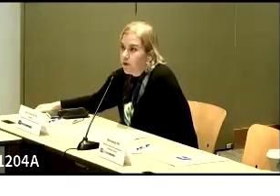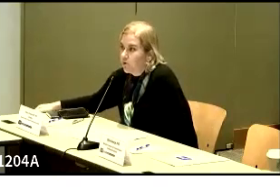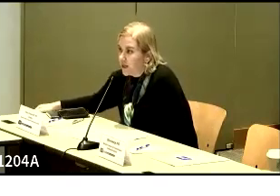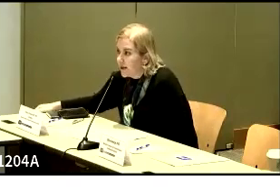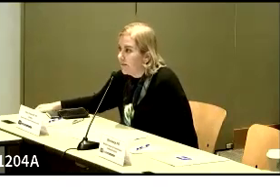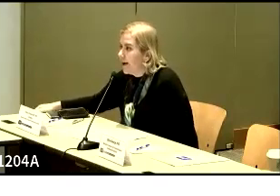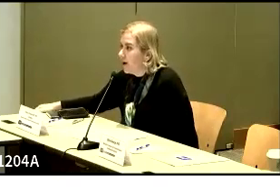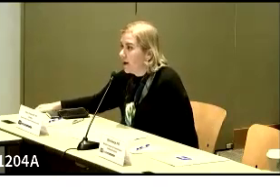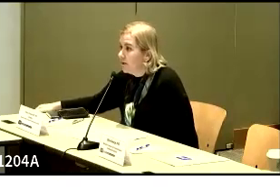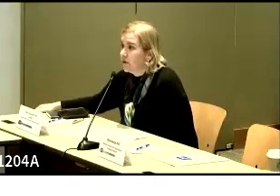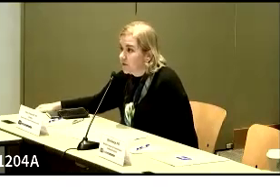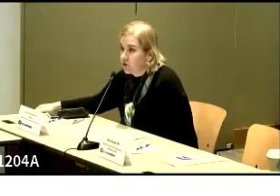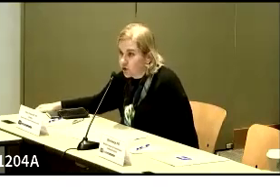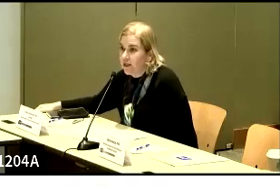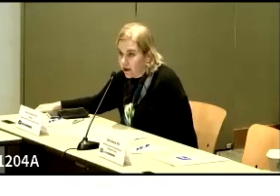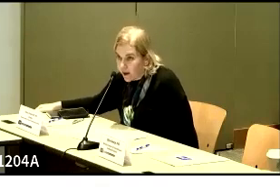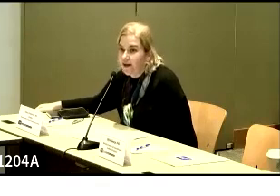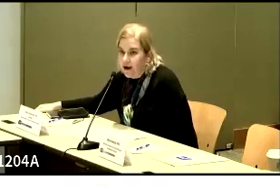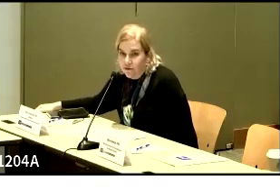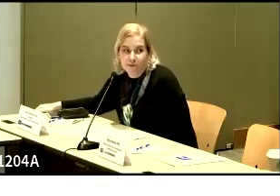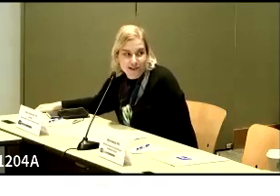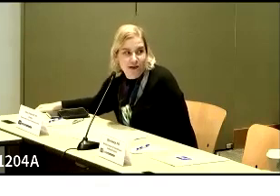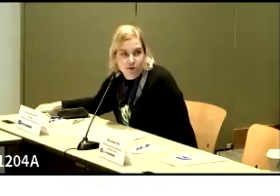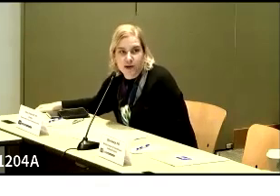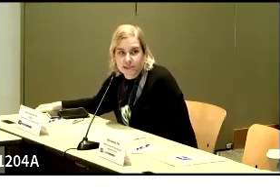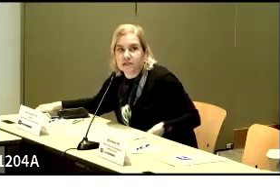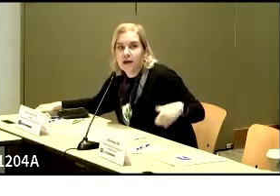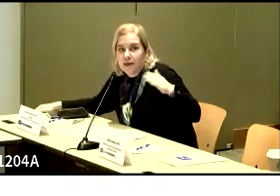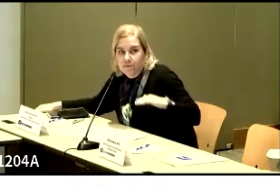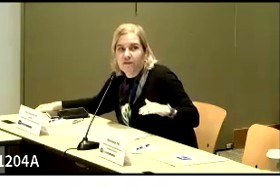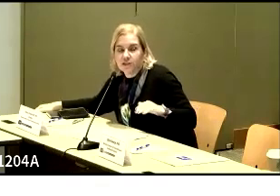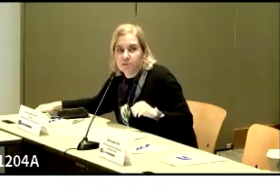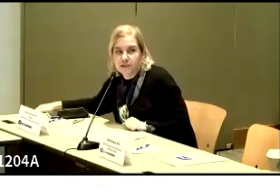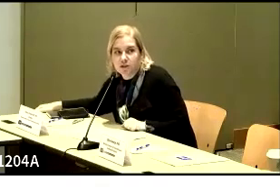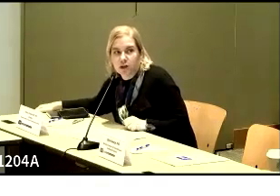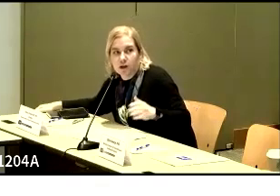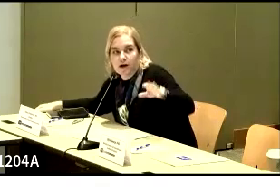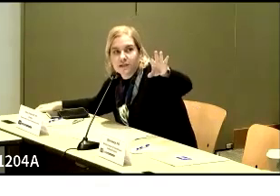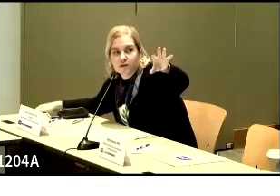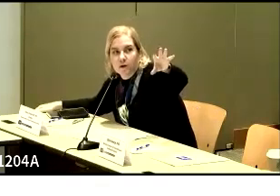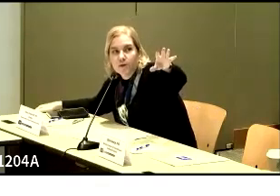And when you're thinking about our inability to treat our way out of the mental health crisis, that prevention piece is critical.